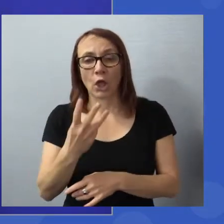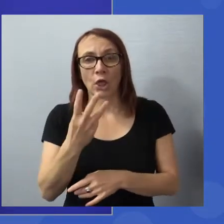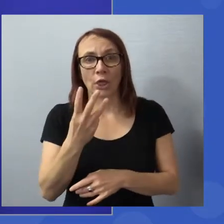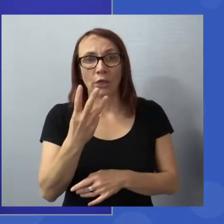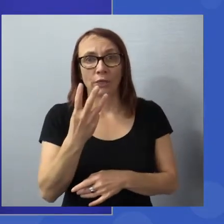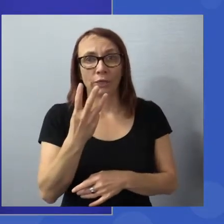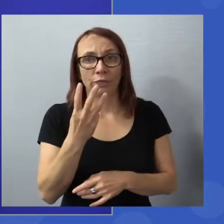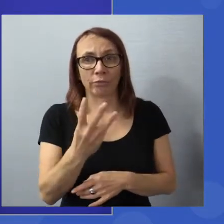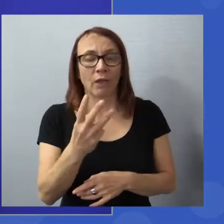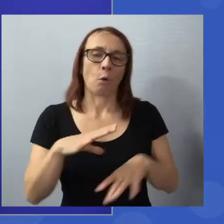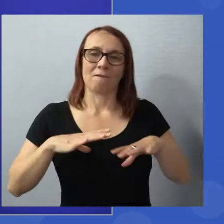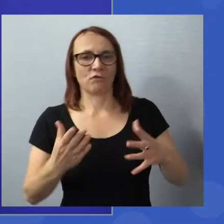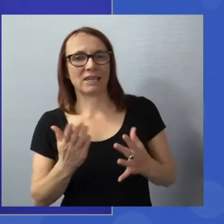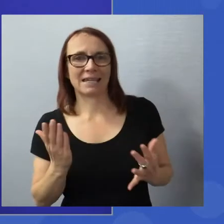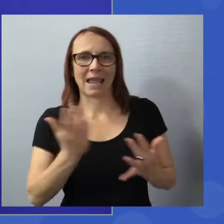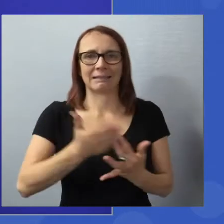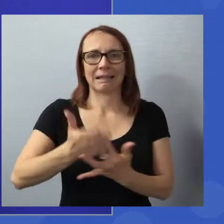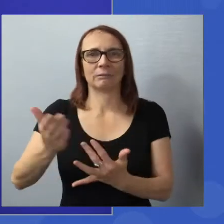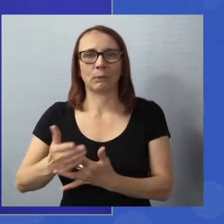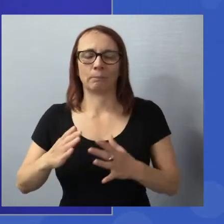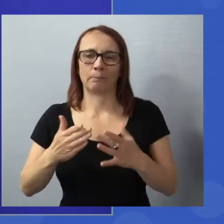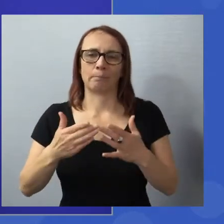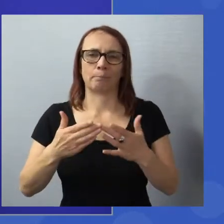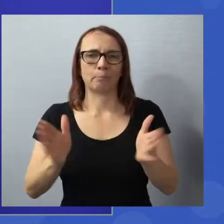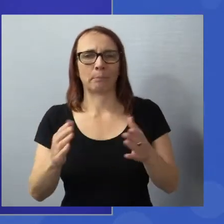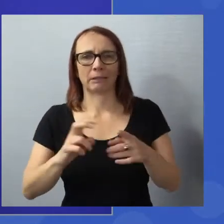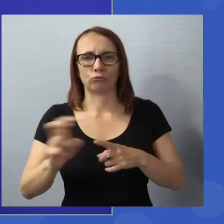transport for all an effective environmental tax system and the